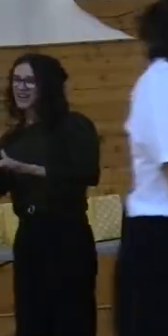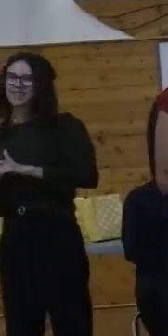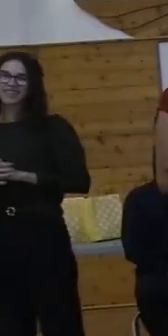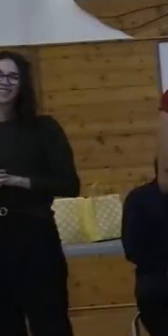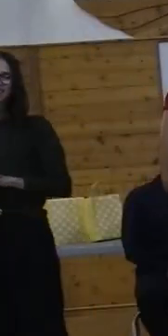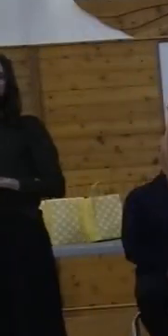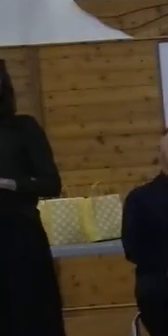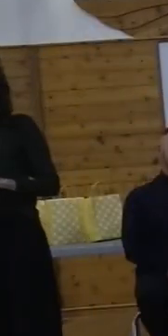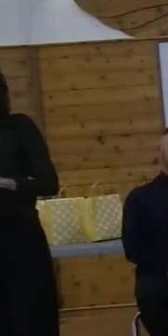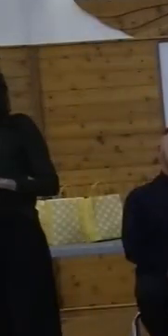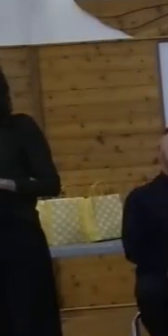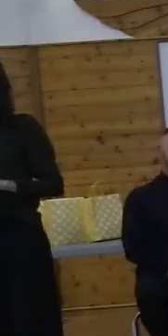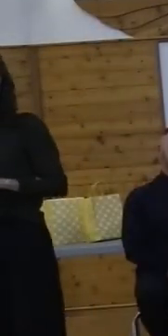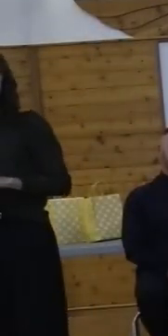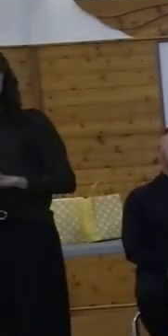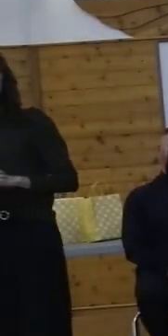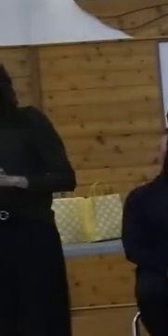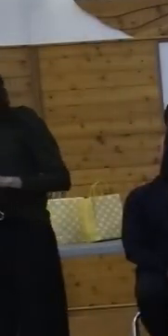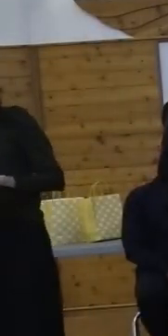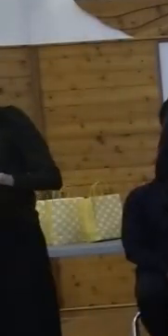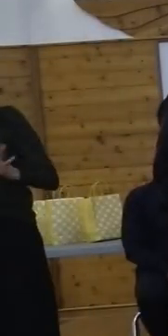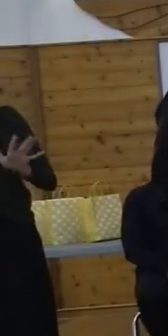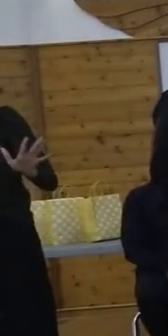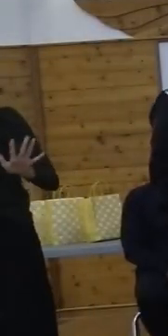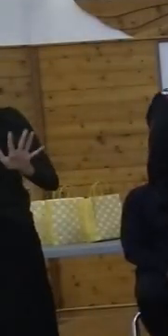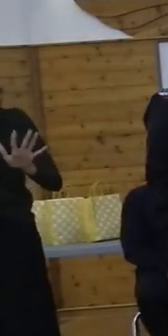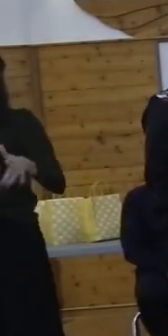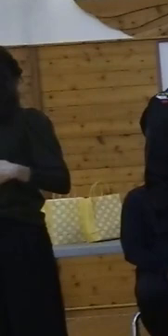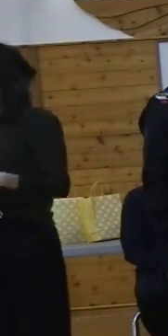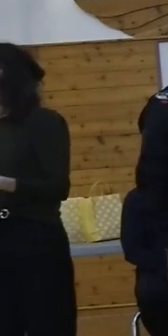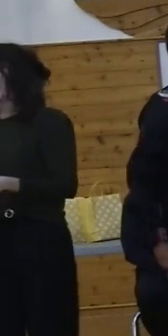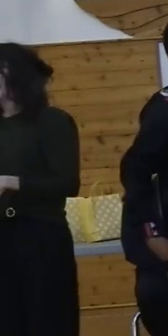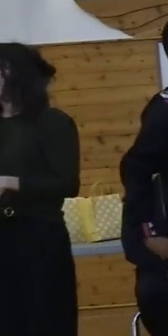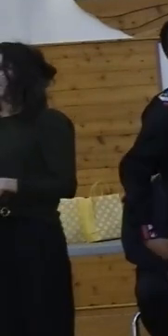So I'm not going to say goodbye in five days, it's just quite loud.